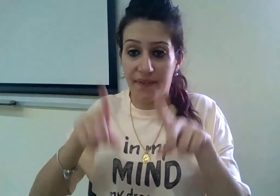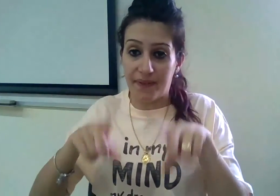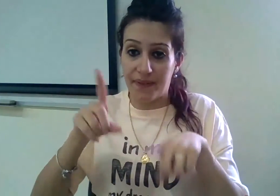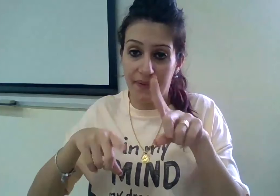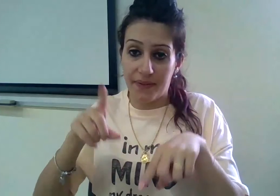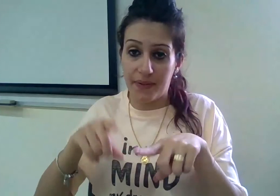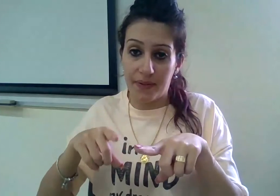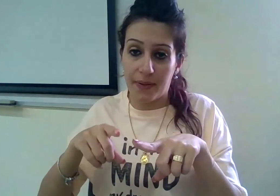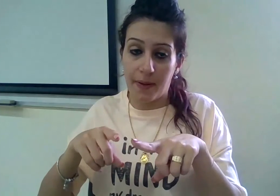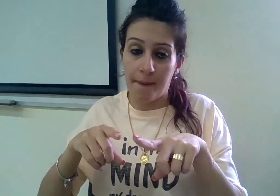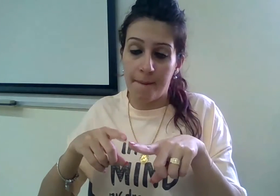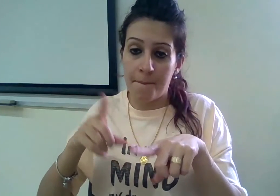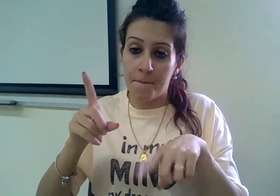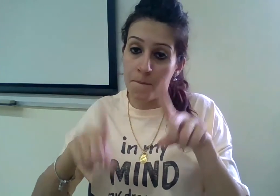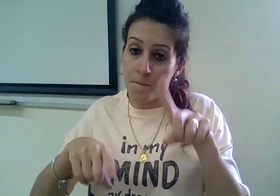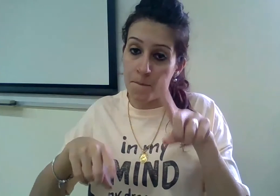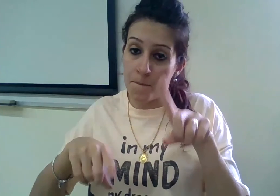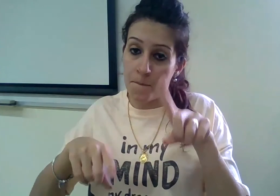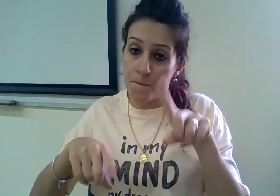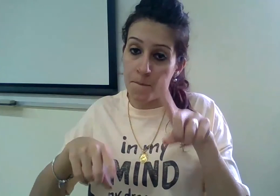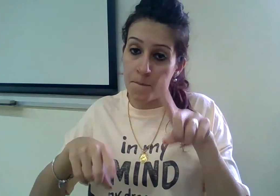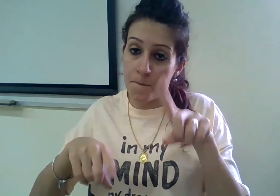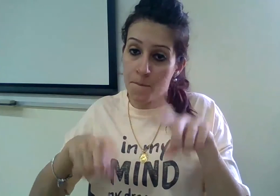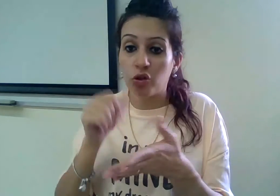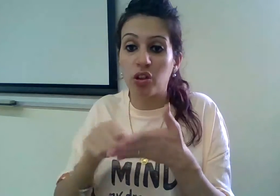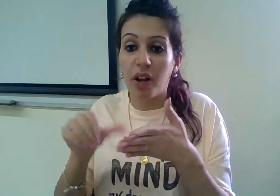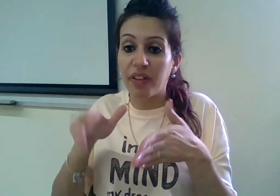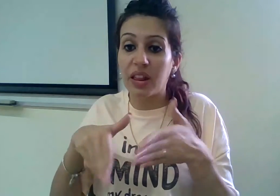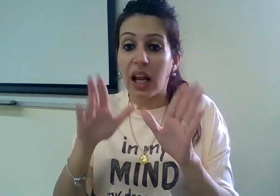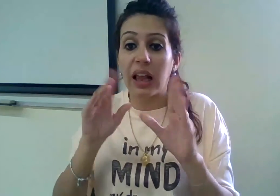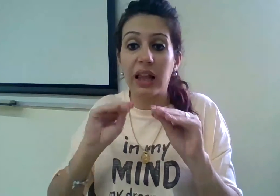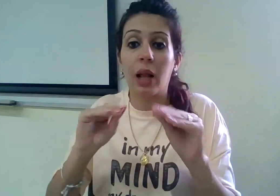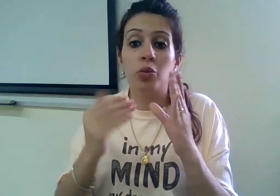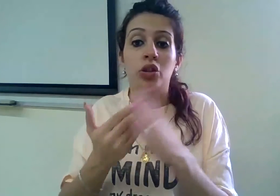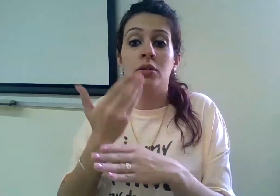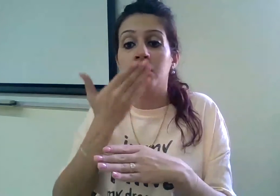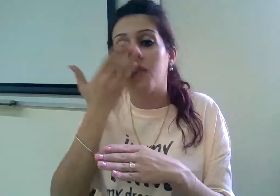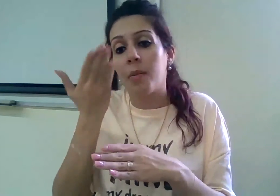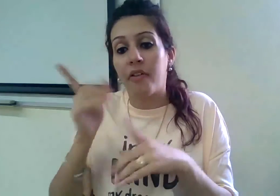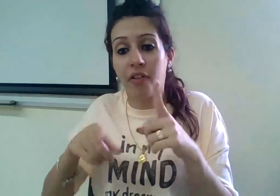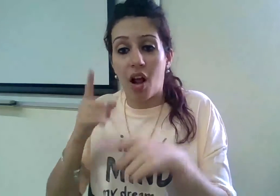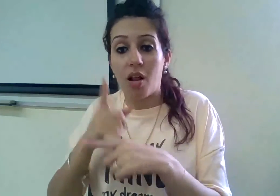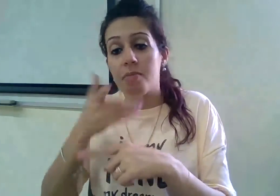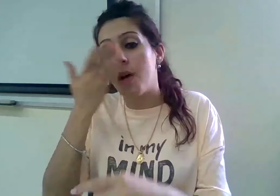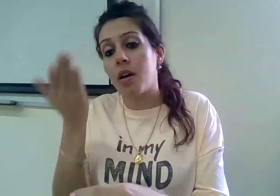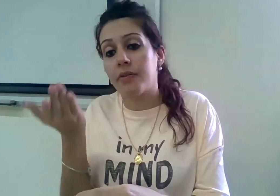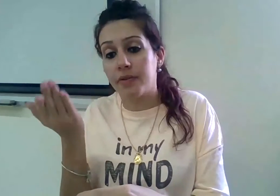and the schools, and that needs to be done by the parents and the children alike.